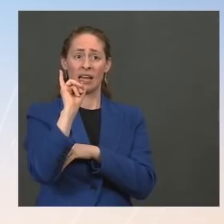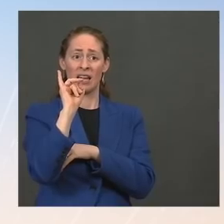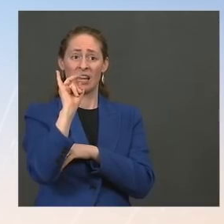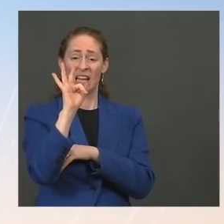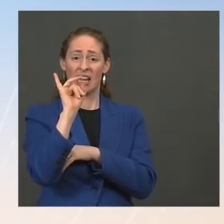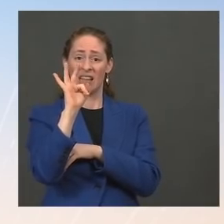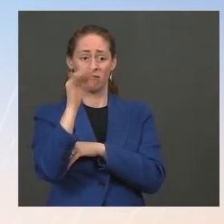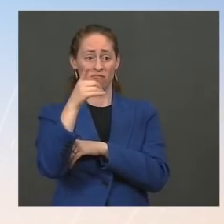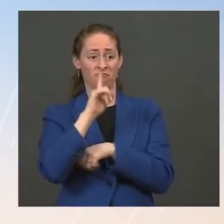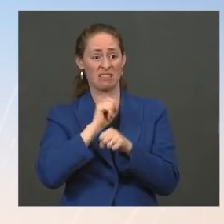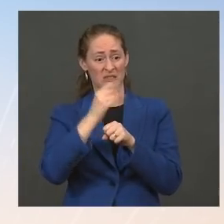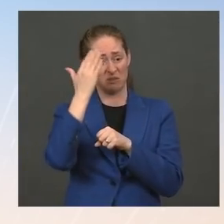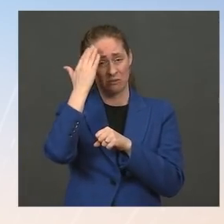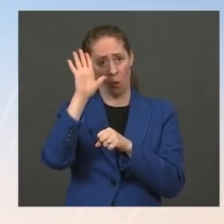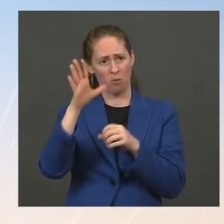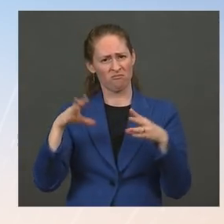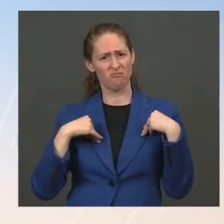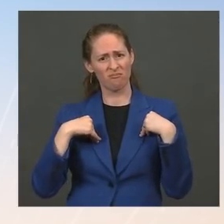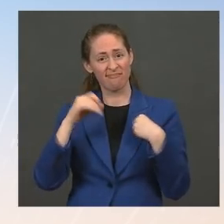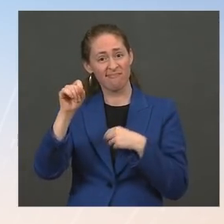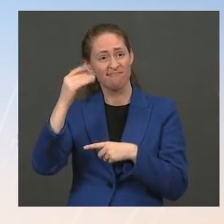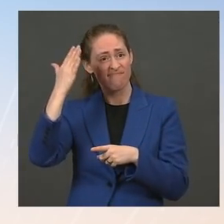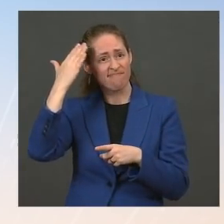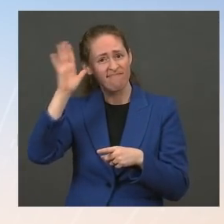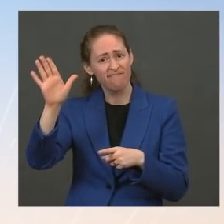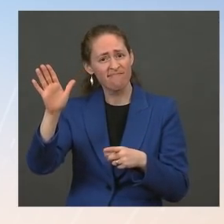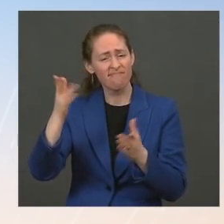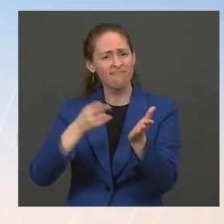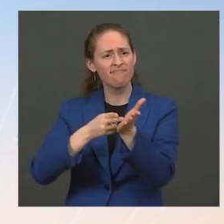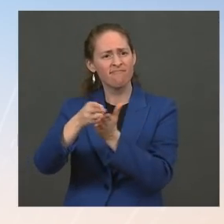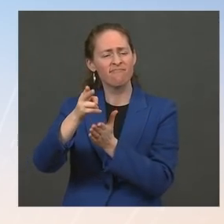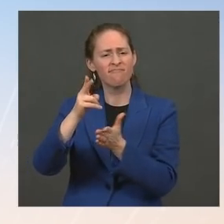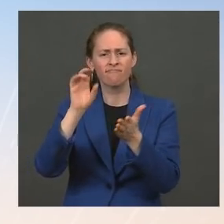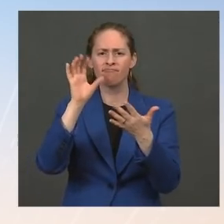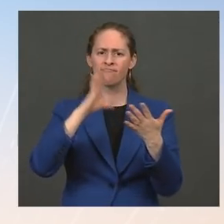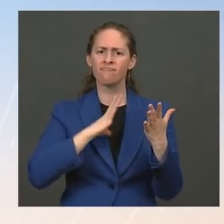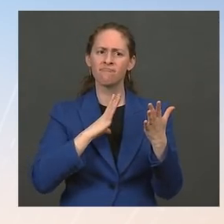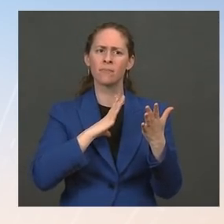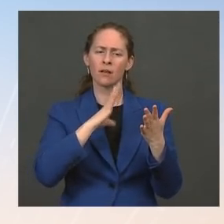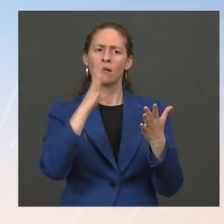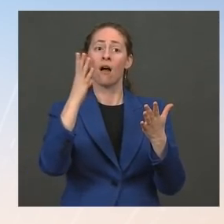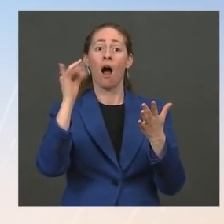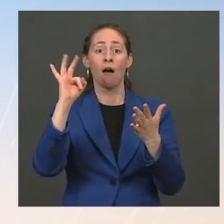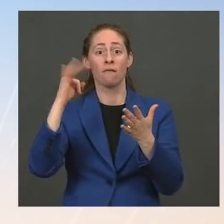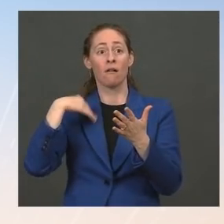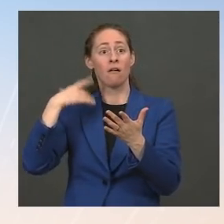and then there's information that we still need more detailed analysis from our health and medical experts.